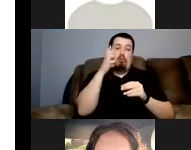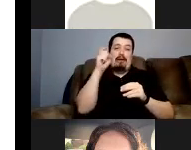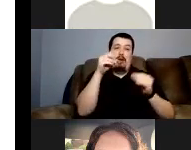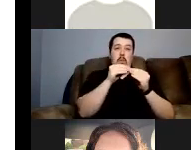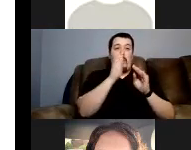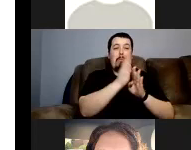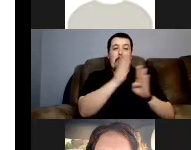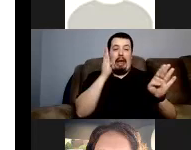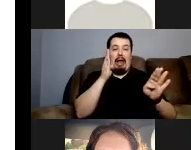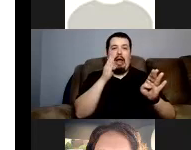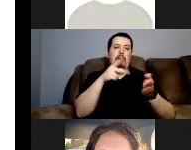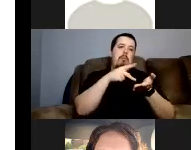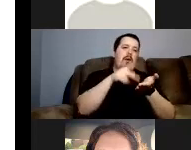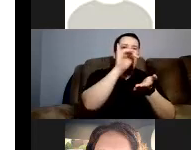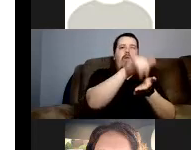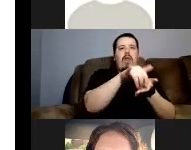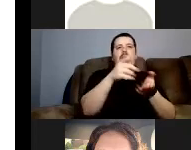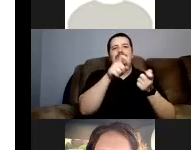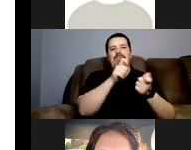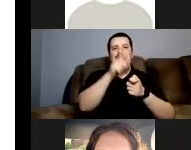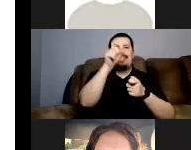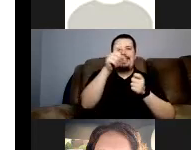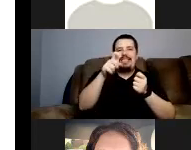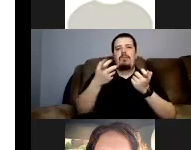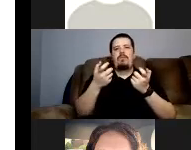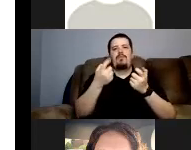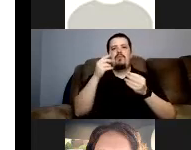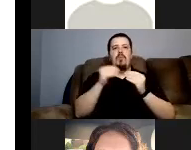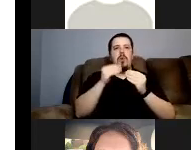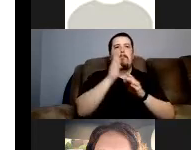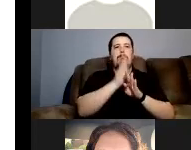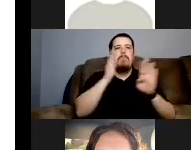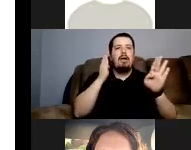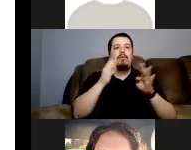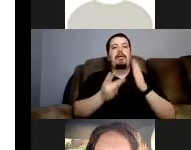they might pay for the specific needs of that district for more buses. Technology and then